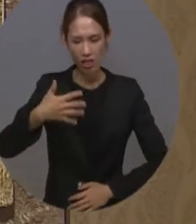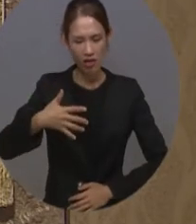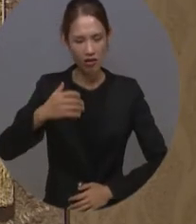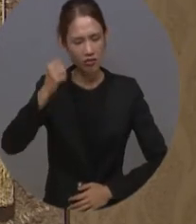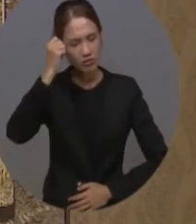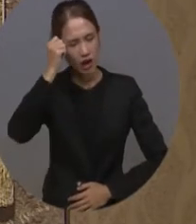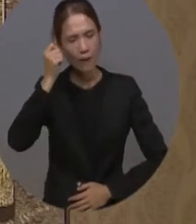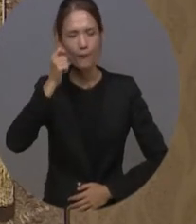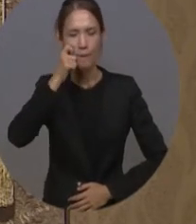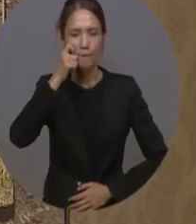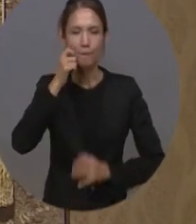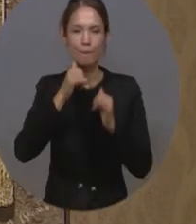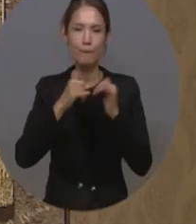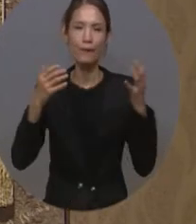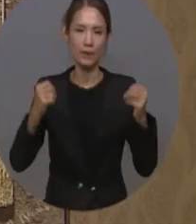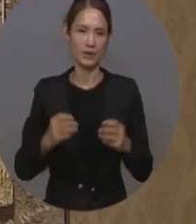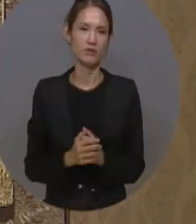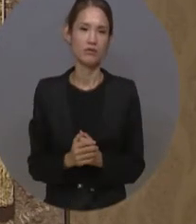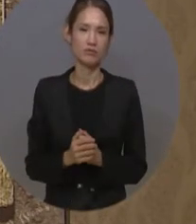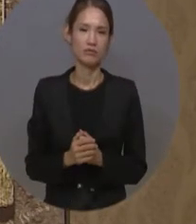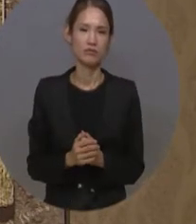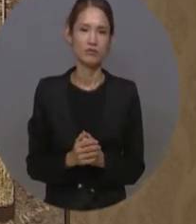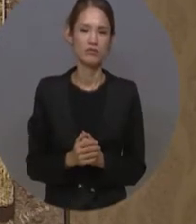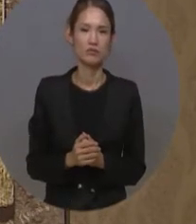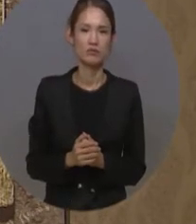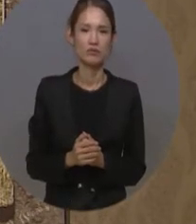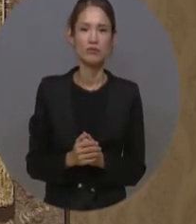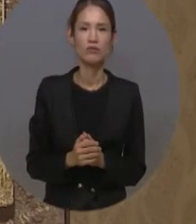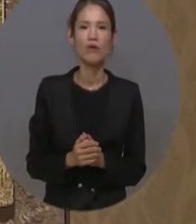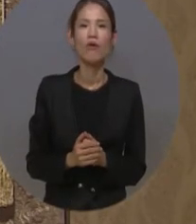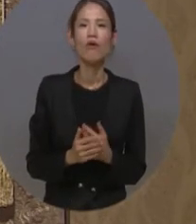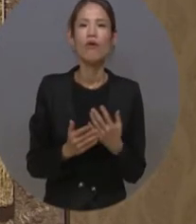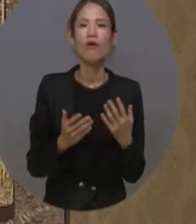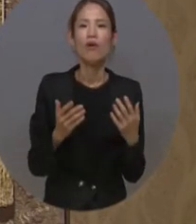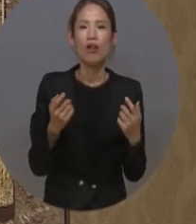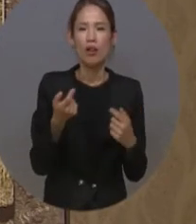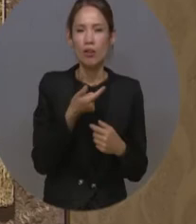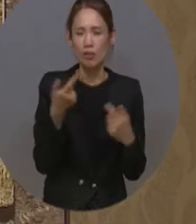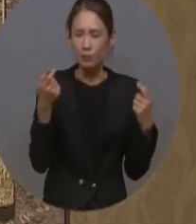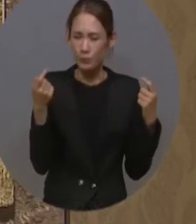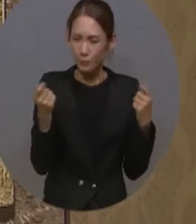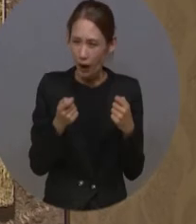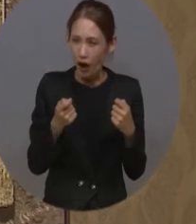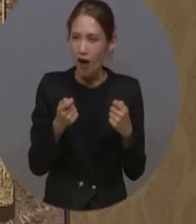But in order to use insufficient sleep time more efficiently